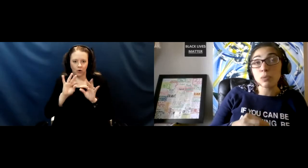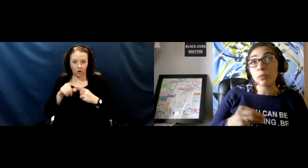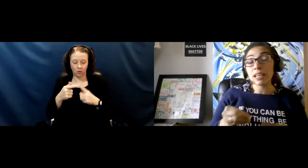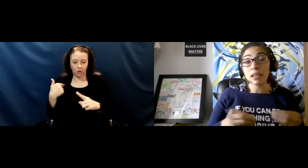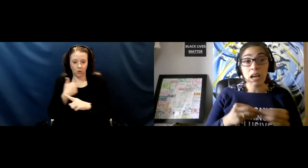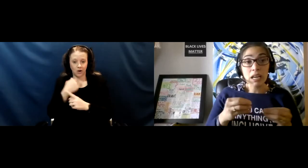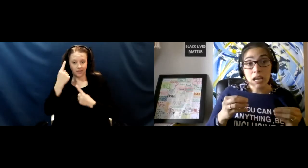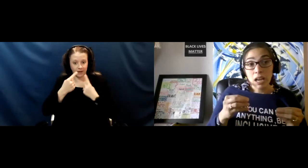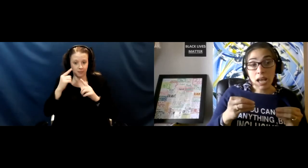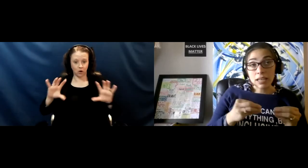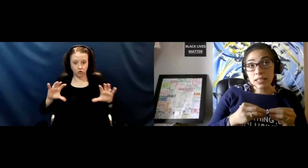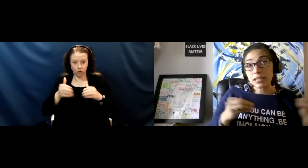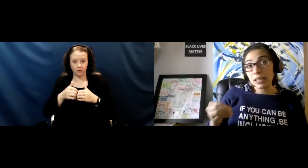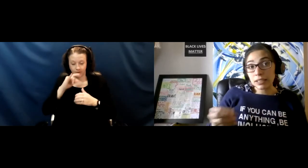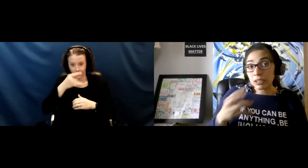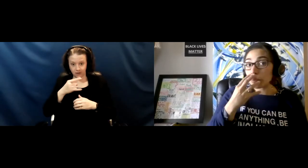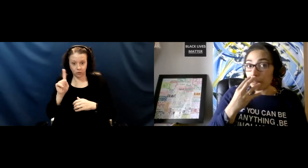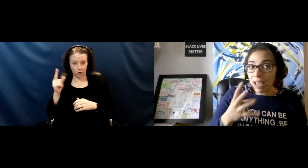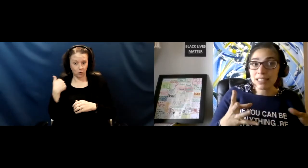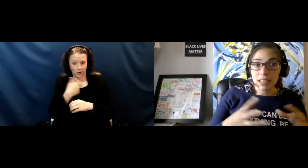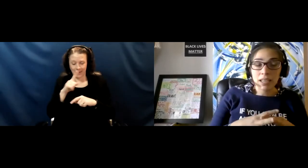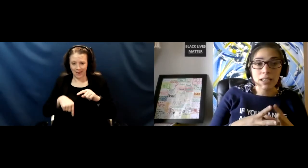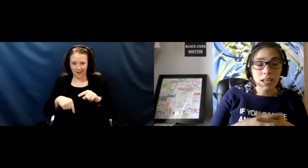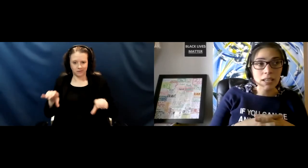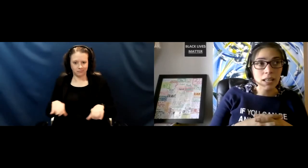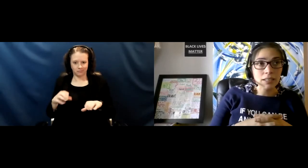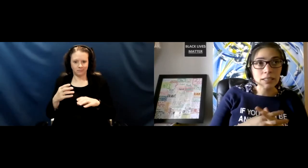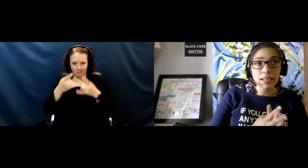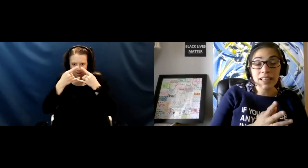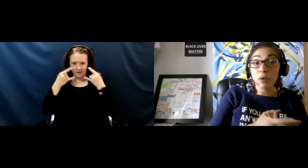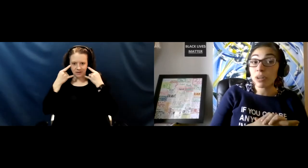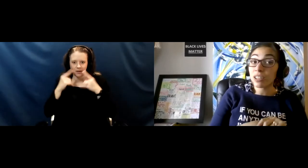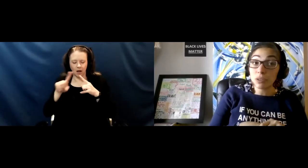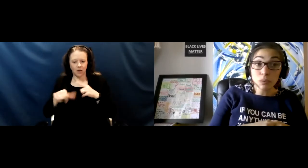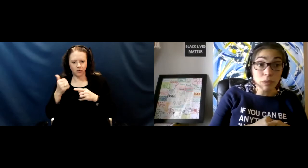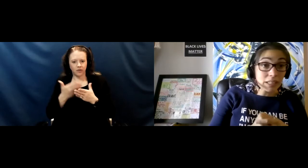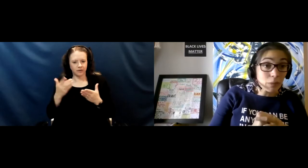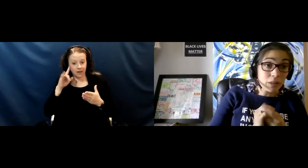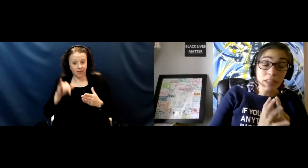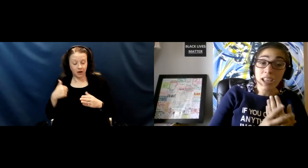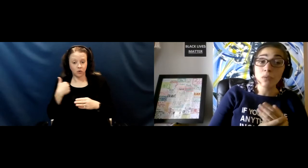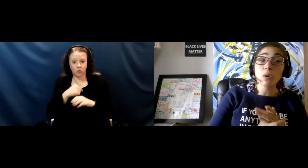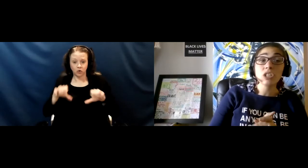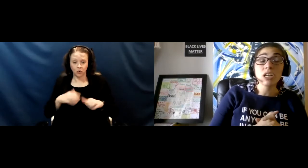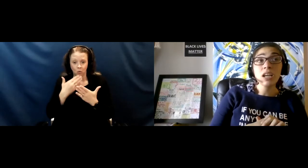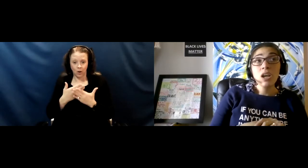where we cannot necessarily do the masking and other things like that, we're gonna do really well with hand washing,